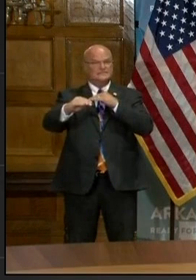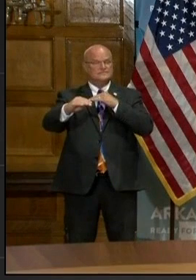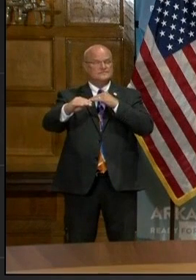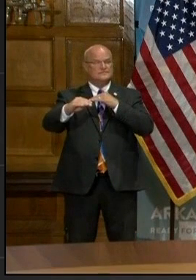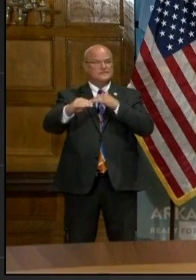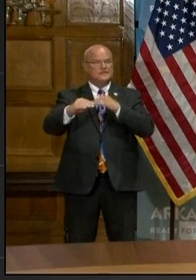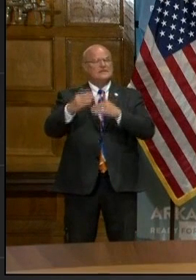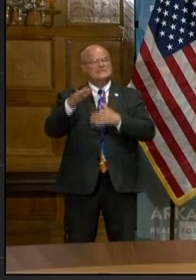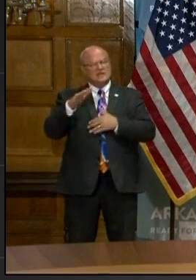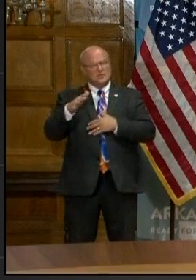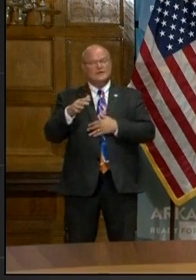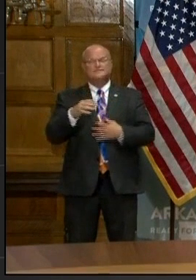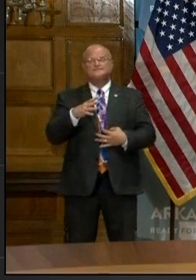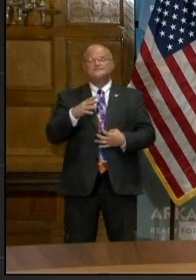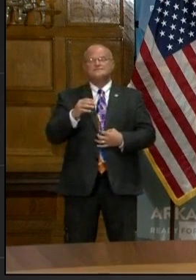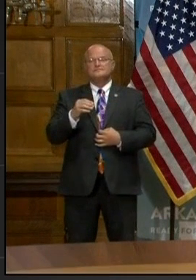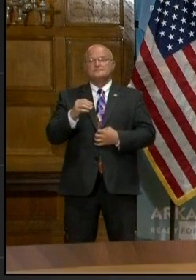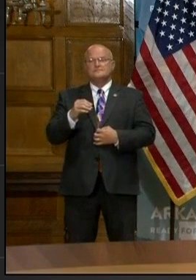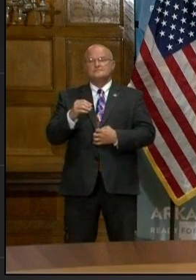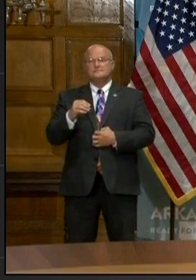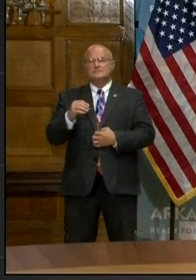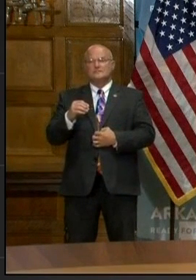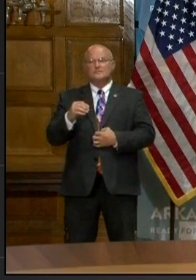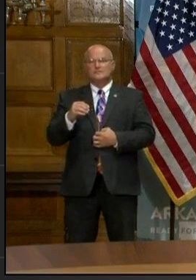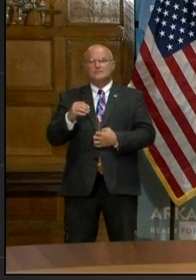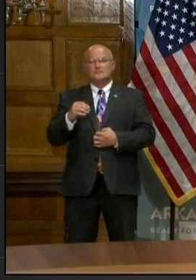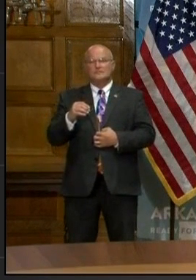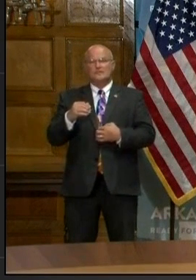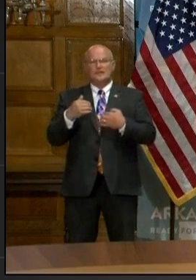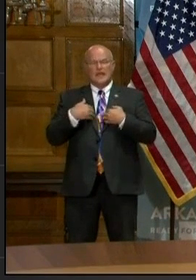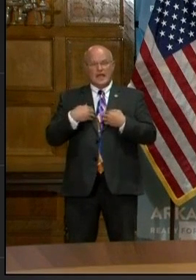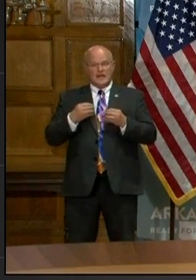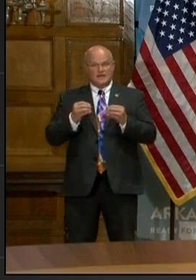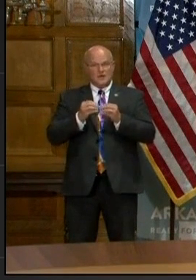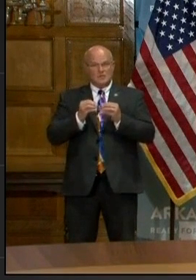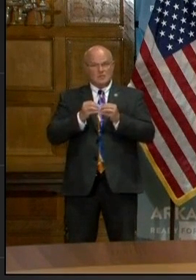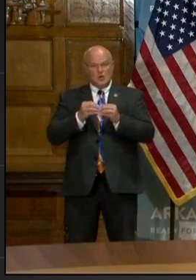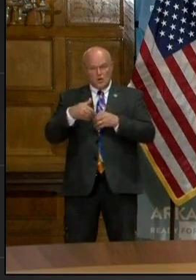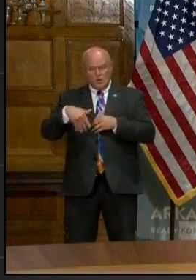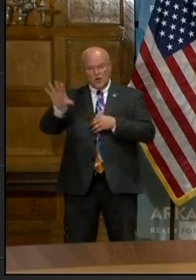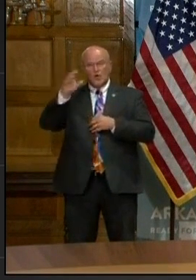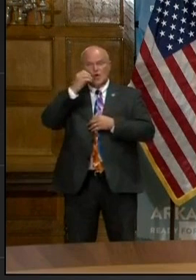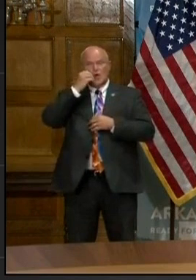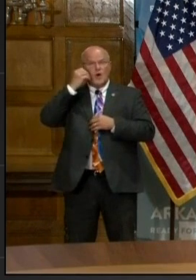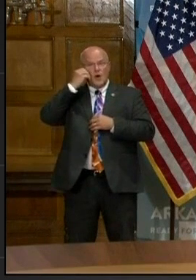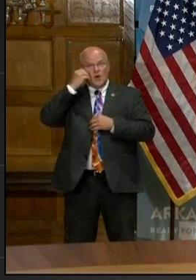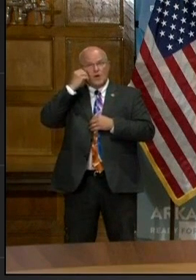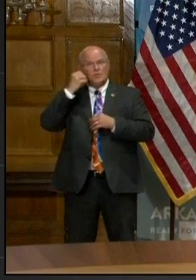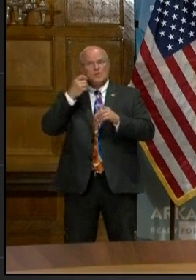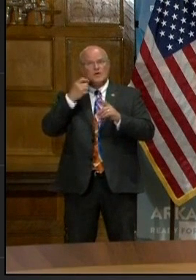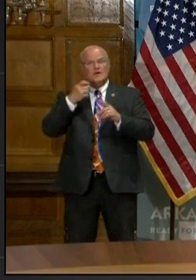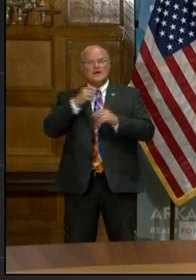CASES ON THE DECLINE, WE WILL SEE SOME PROGRESS IN THE HOSPITALIZATIONS. THEN YOU WILL SEE THE NUMBER OF ACTIVE CASES IN ARKANSAS THAT'S FLATTENED SOMEWHAT.